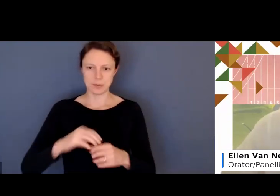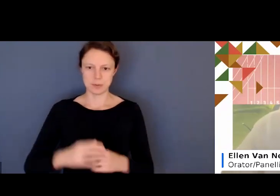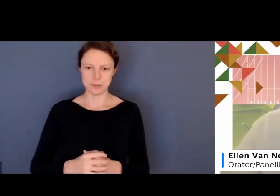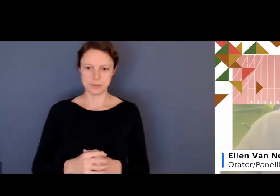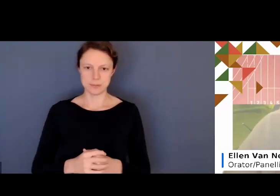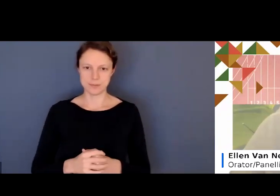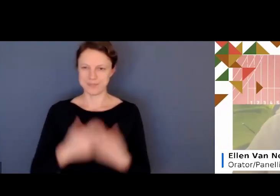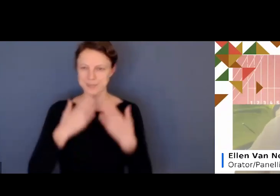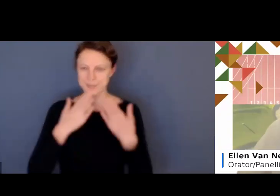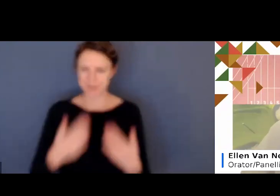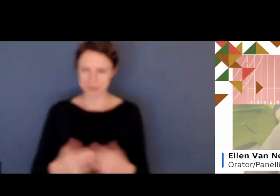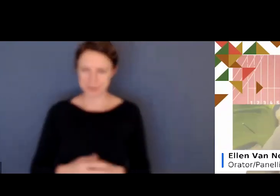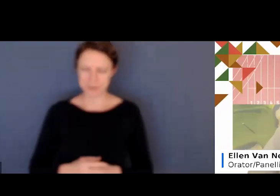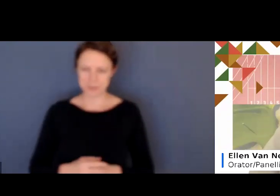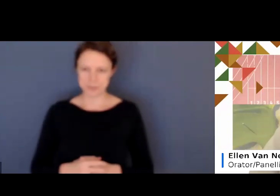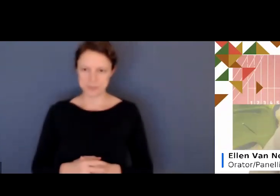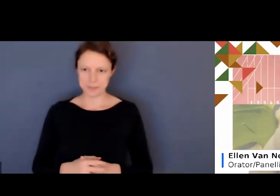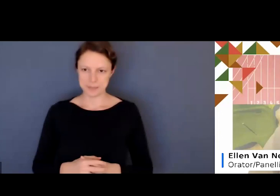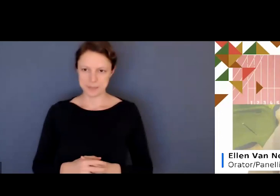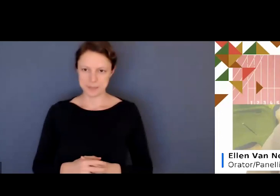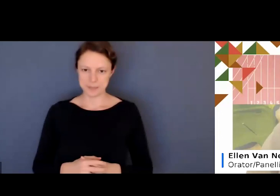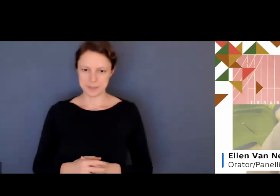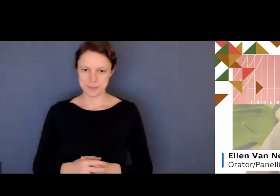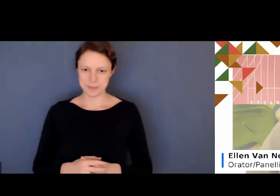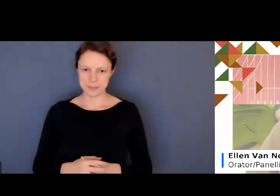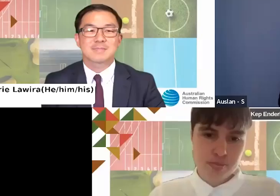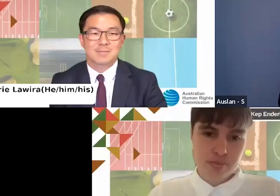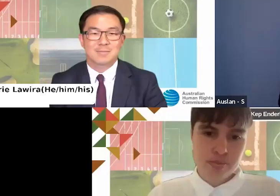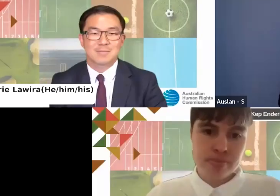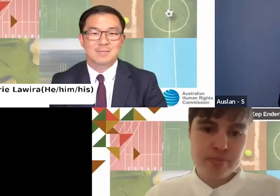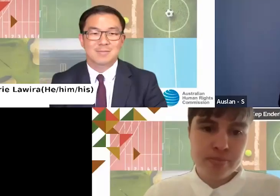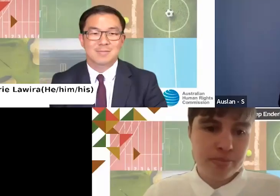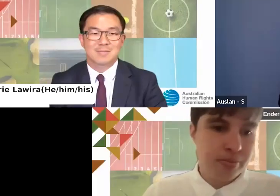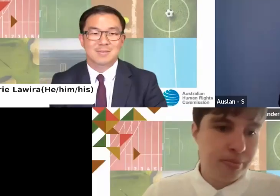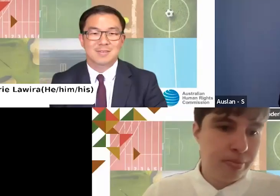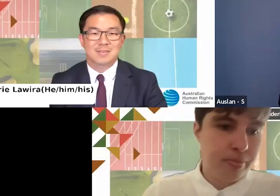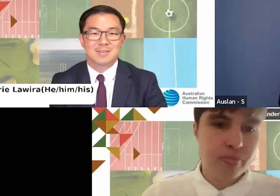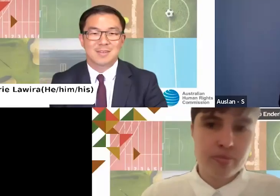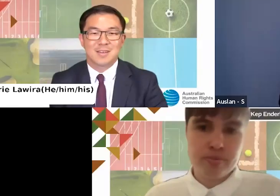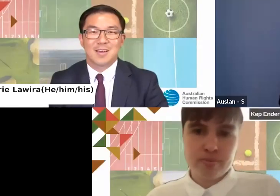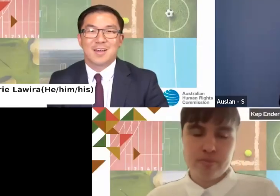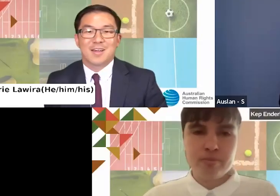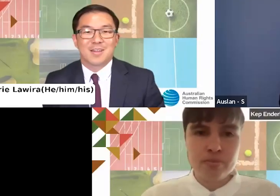Thank you.